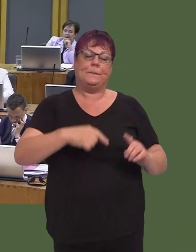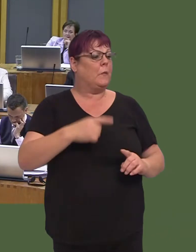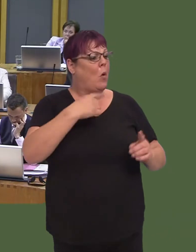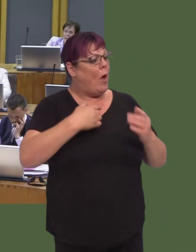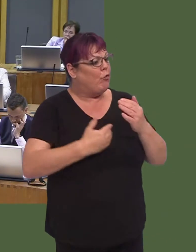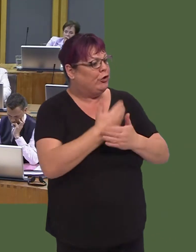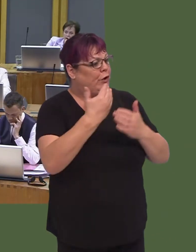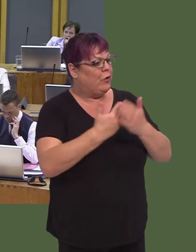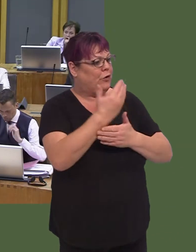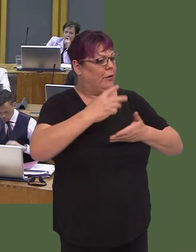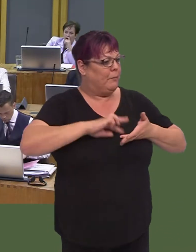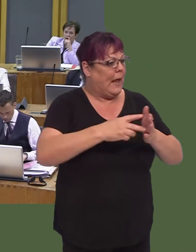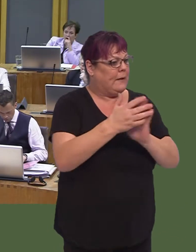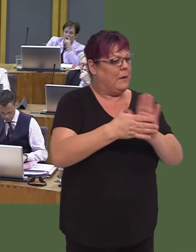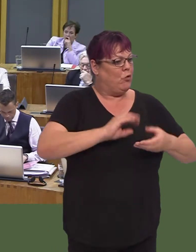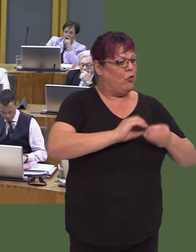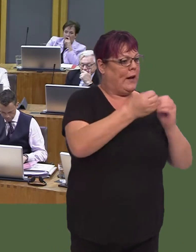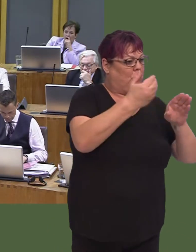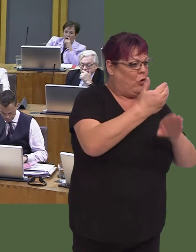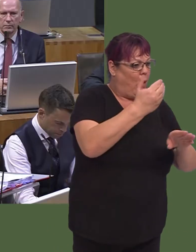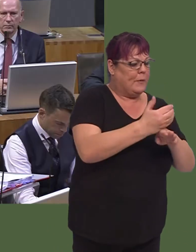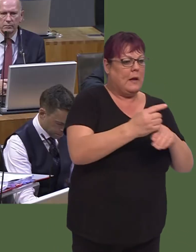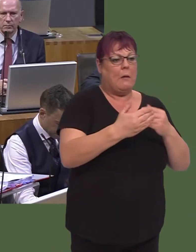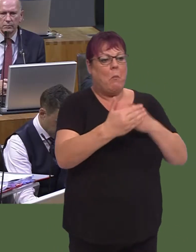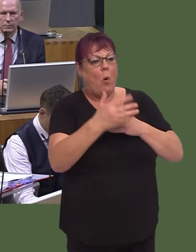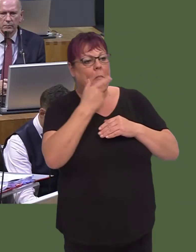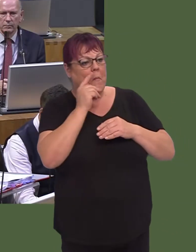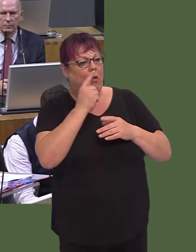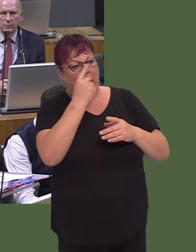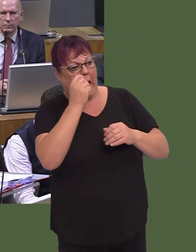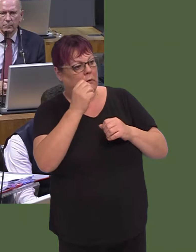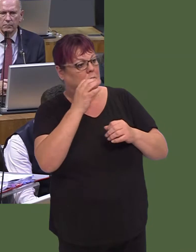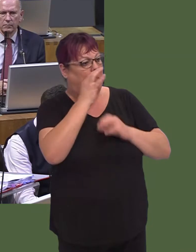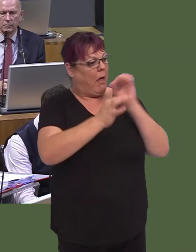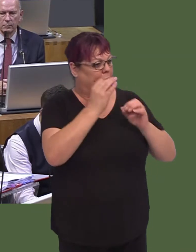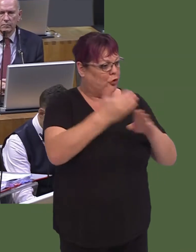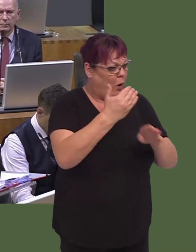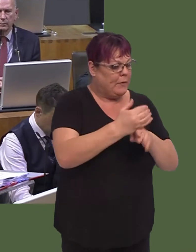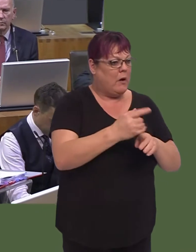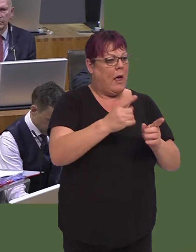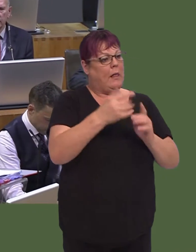investment supports schemes that create jobs, enhance skills and employability, and deliver